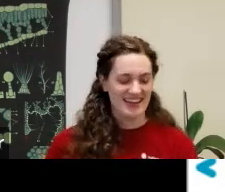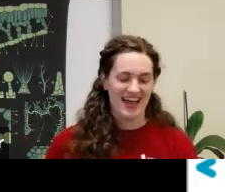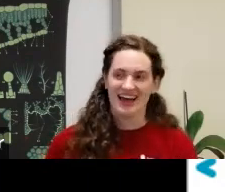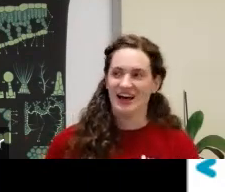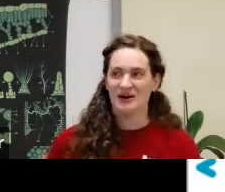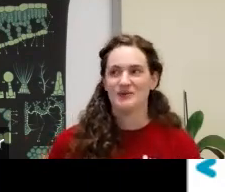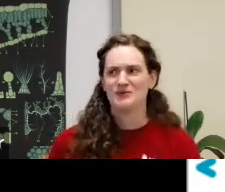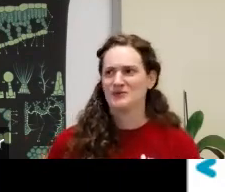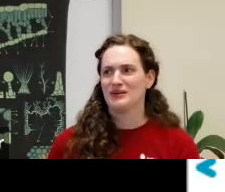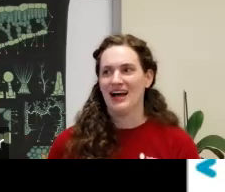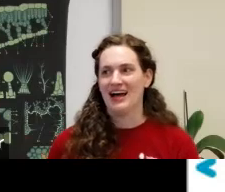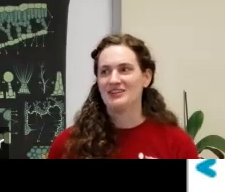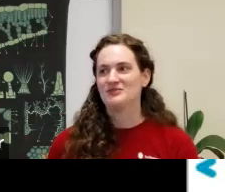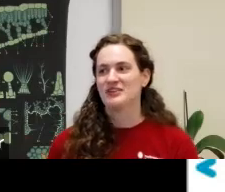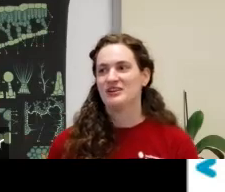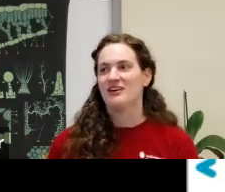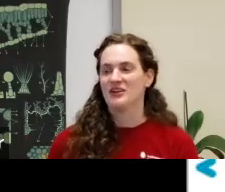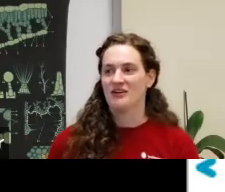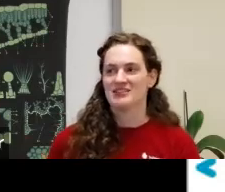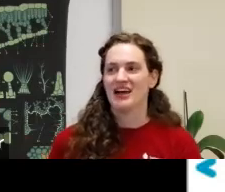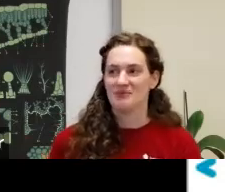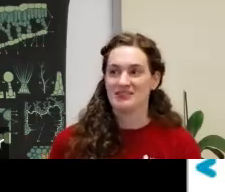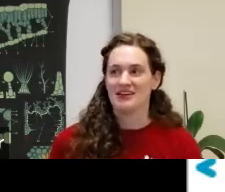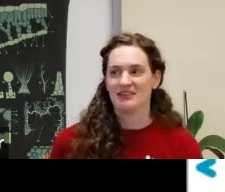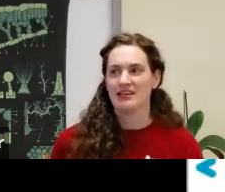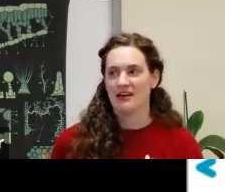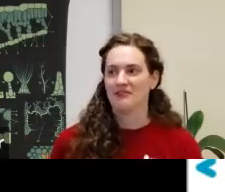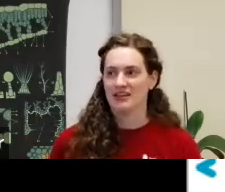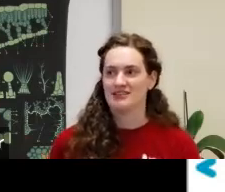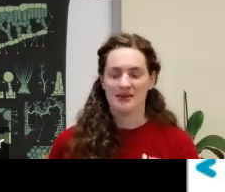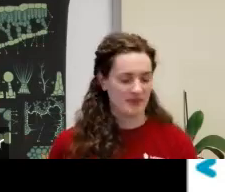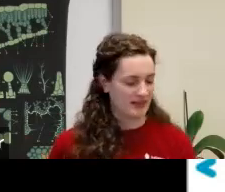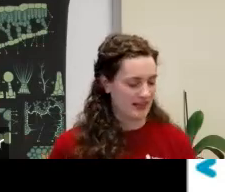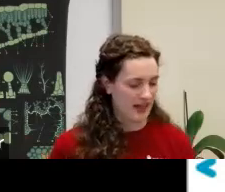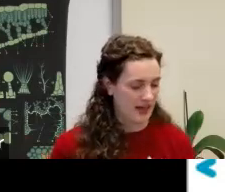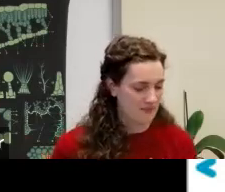Emily Borger: Yeah I don't drink coffee all the time, but definitely caffeine, is something like that.